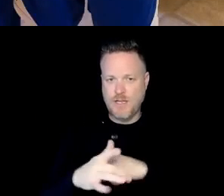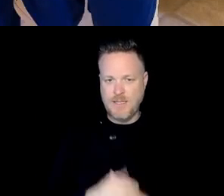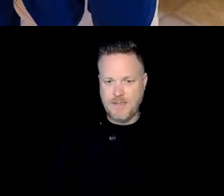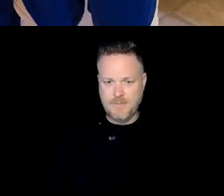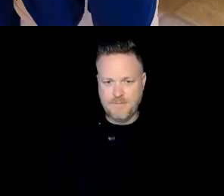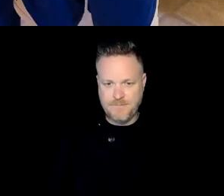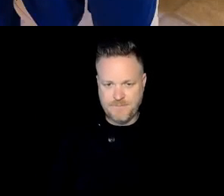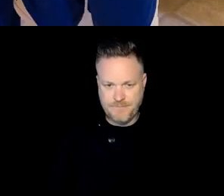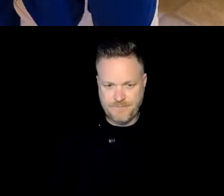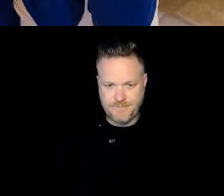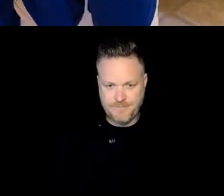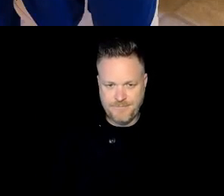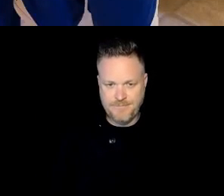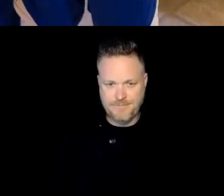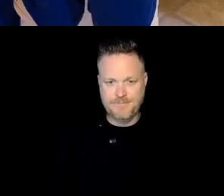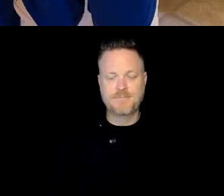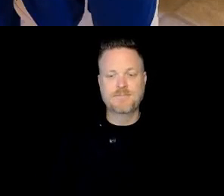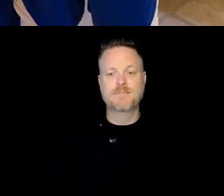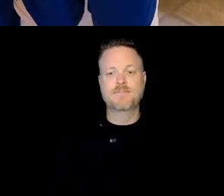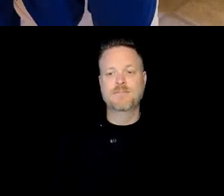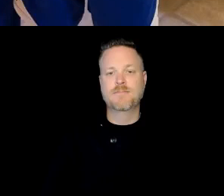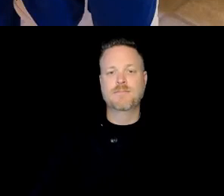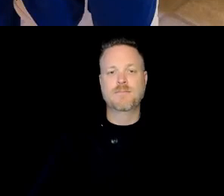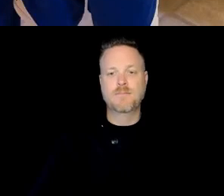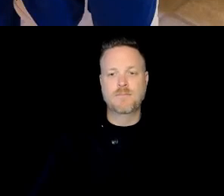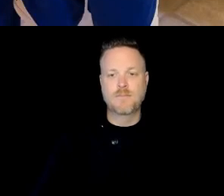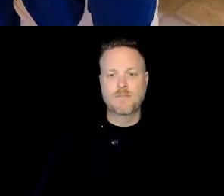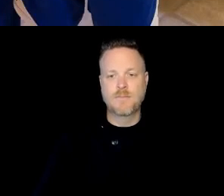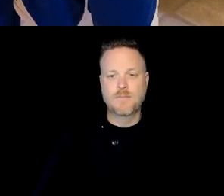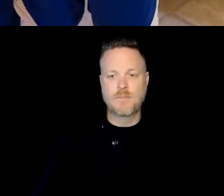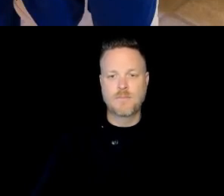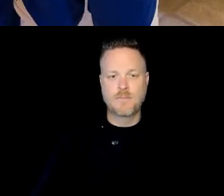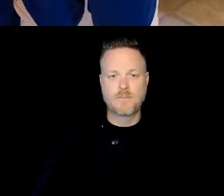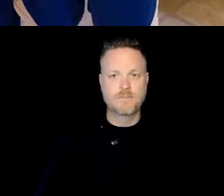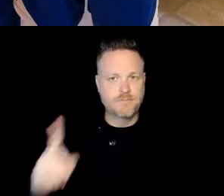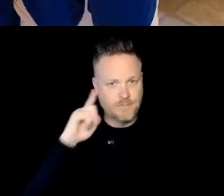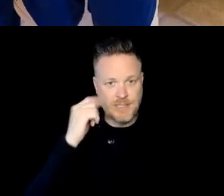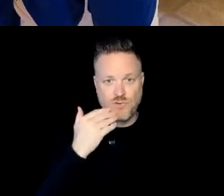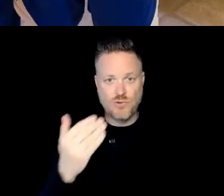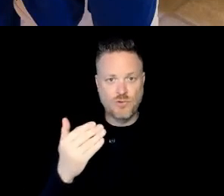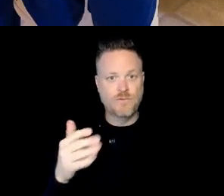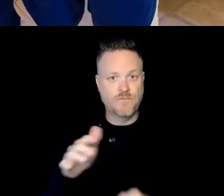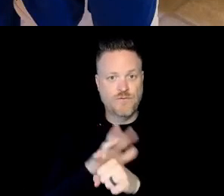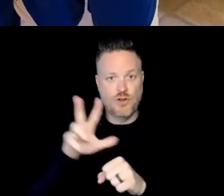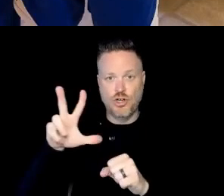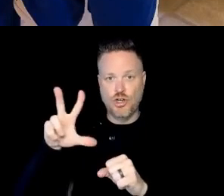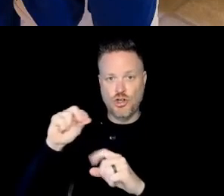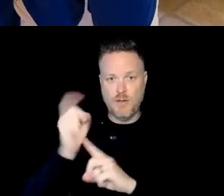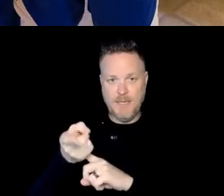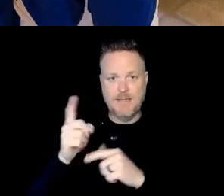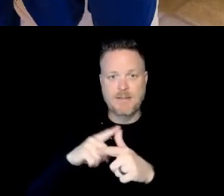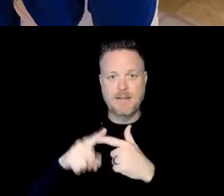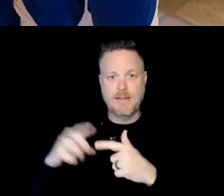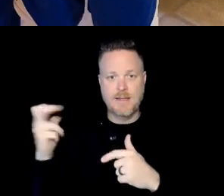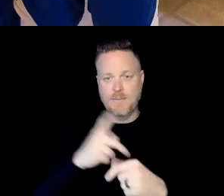That sound good. Let's do a full 30 minutes and come back at four minutes to the hour?